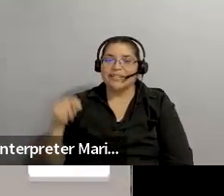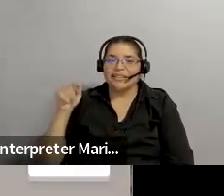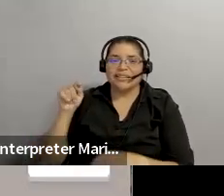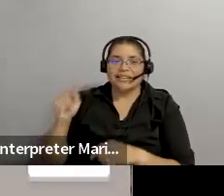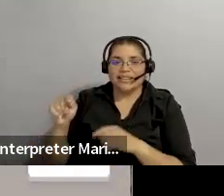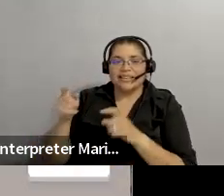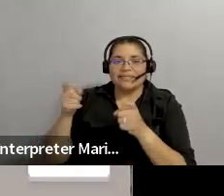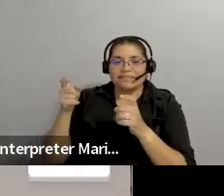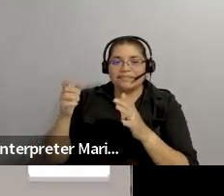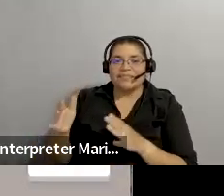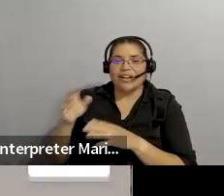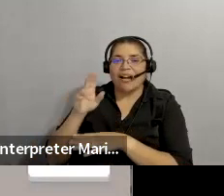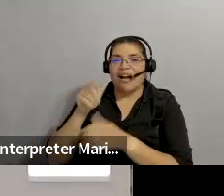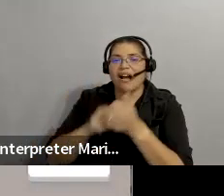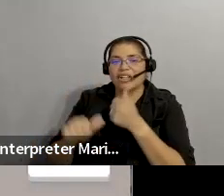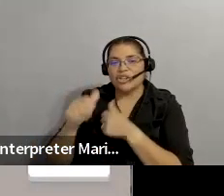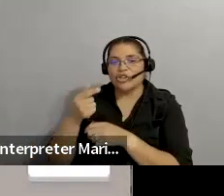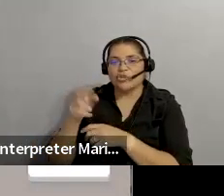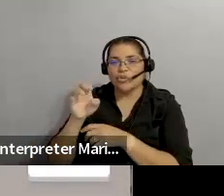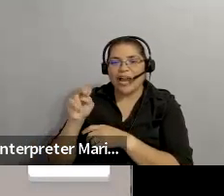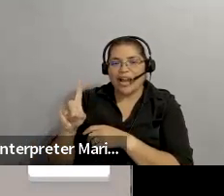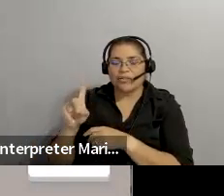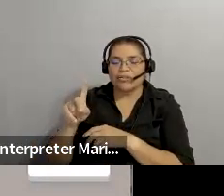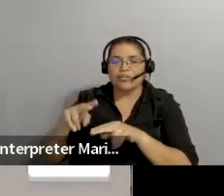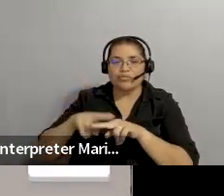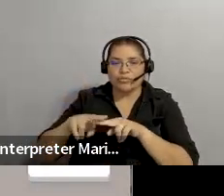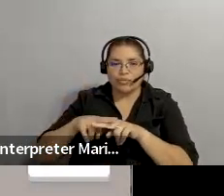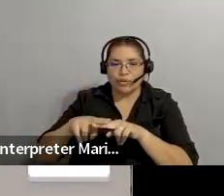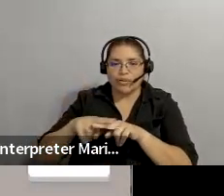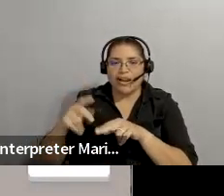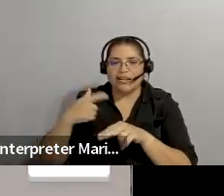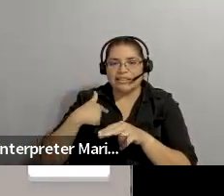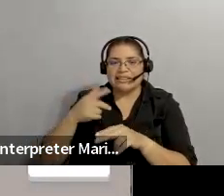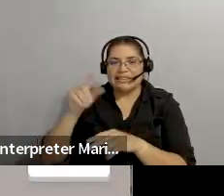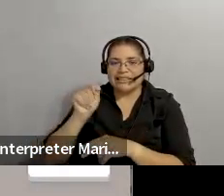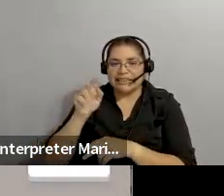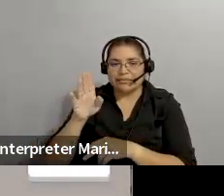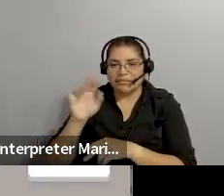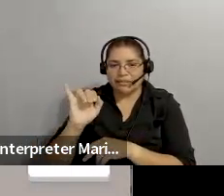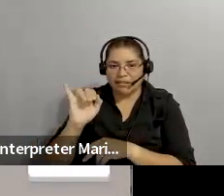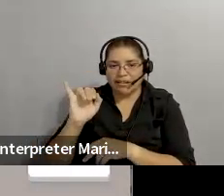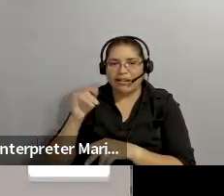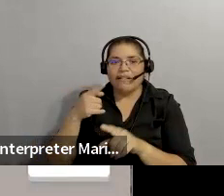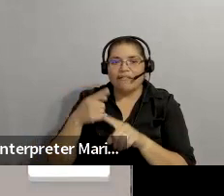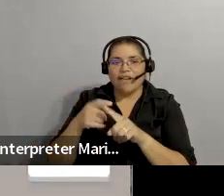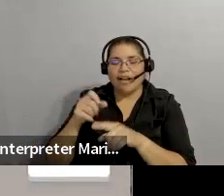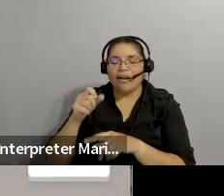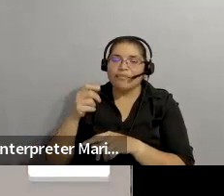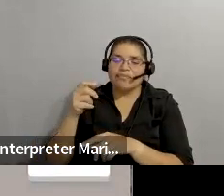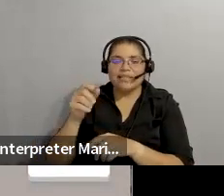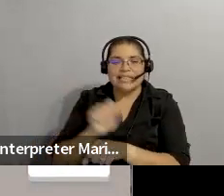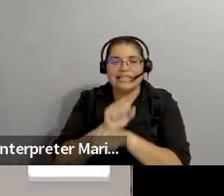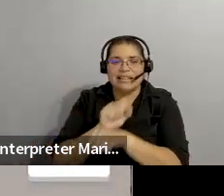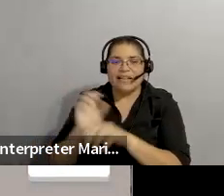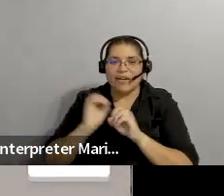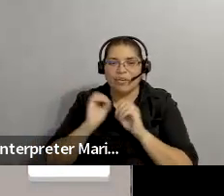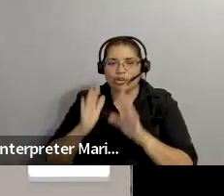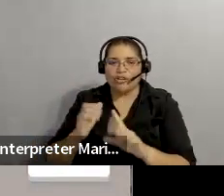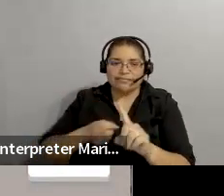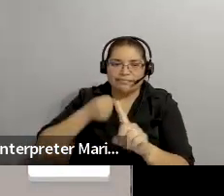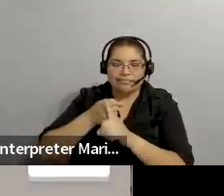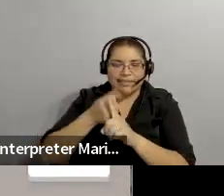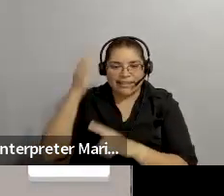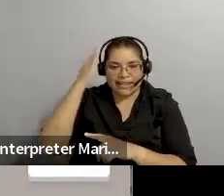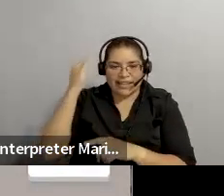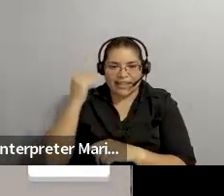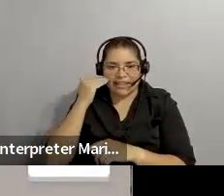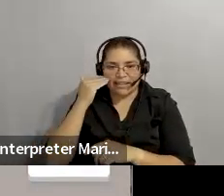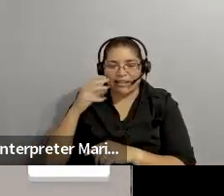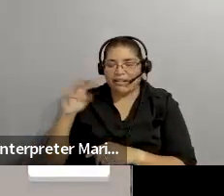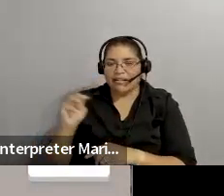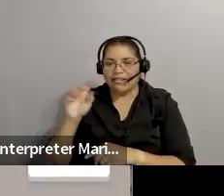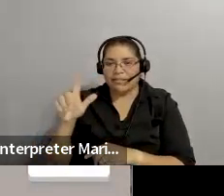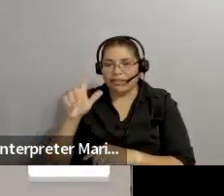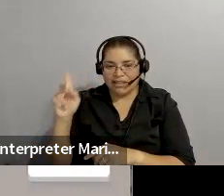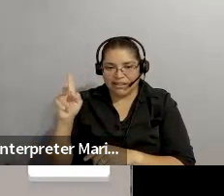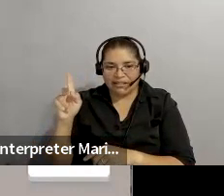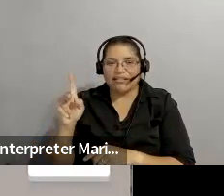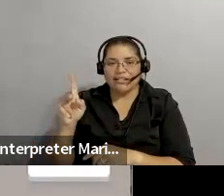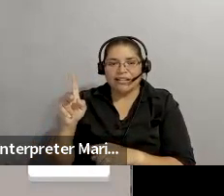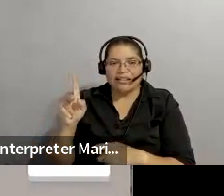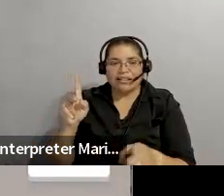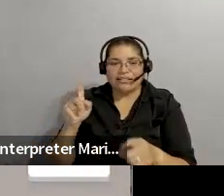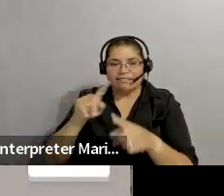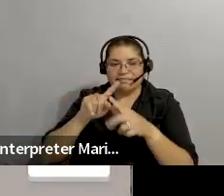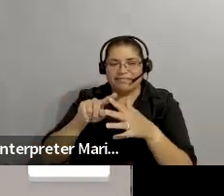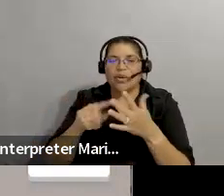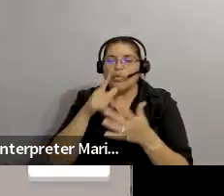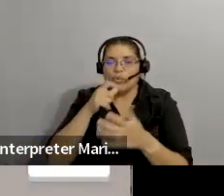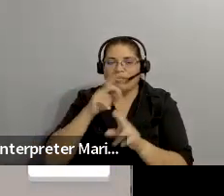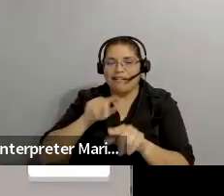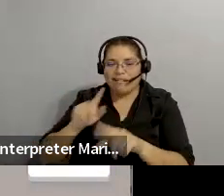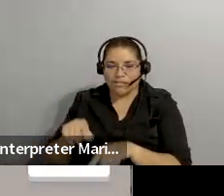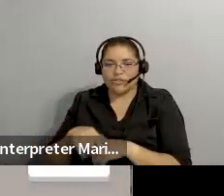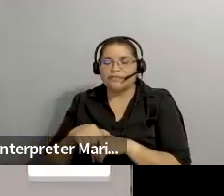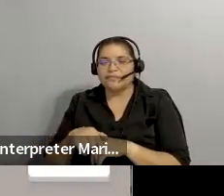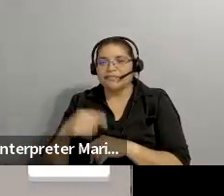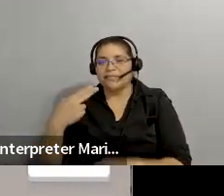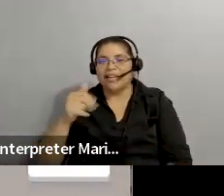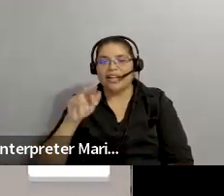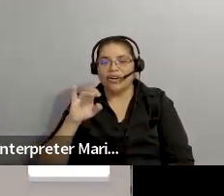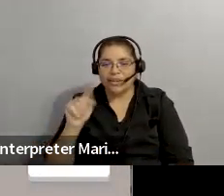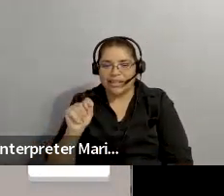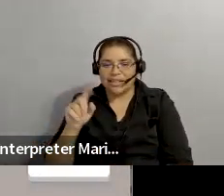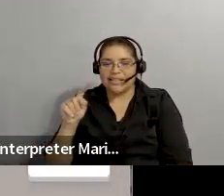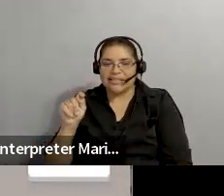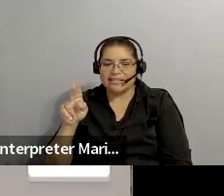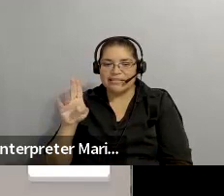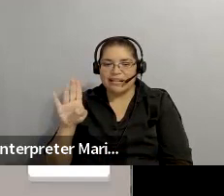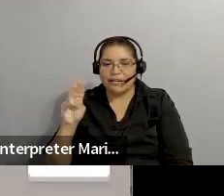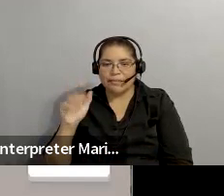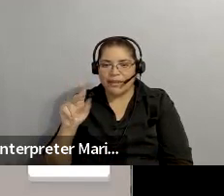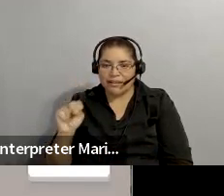Tatiana.